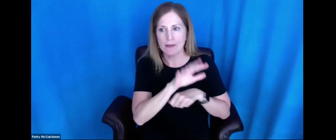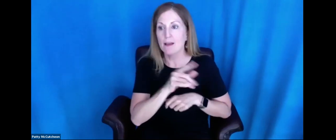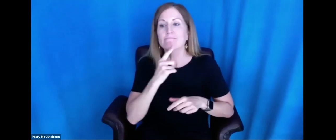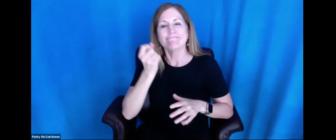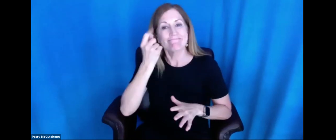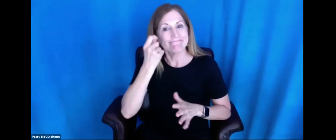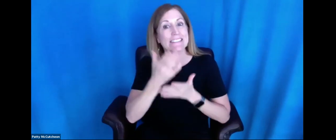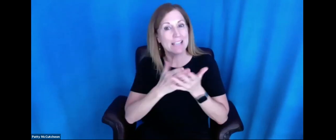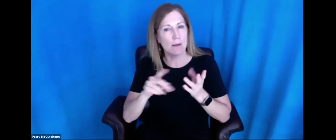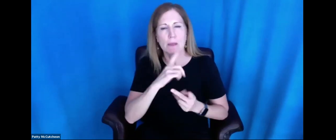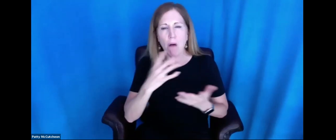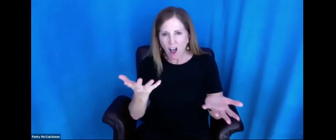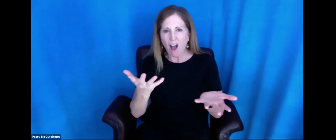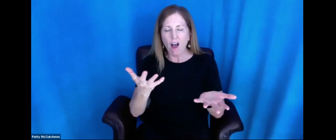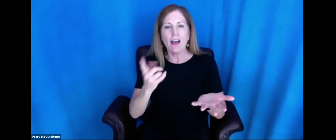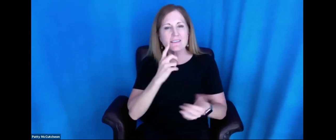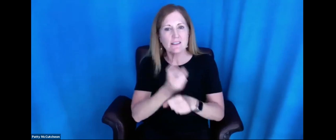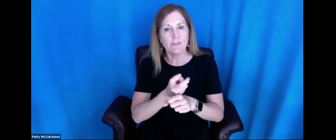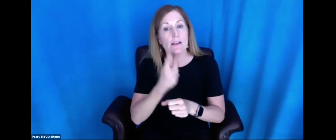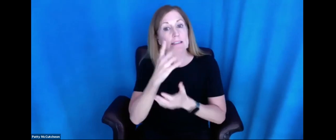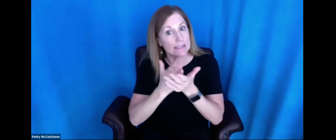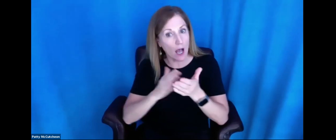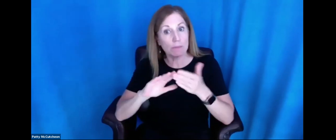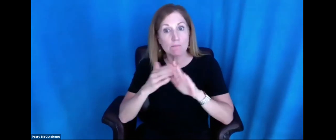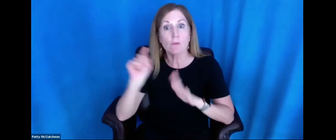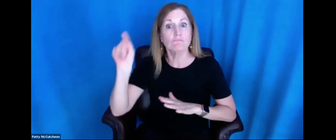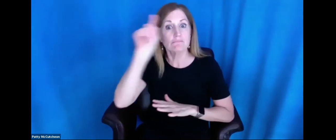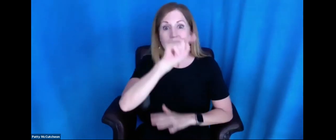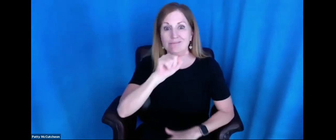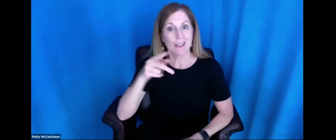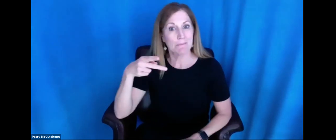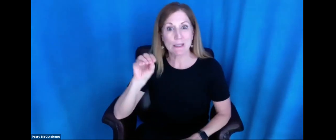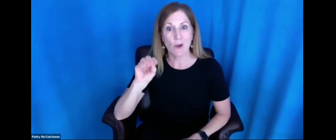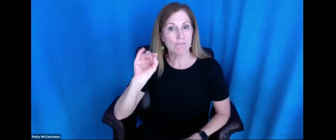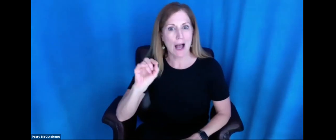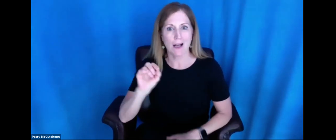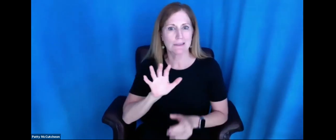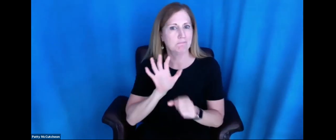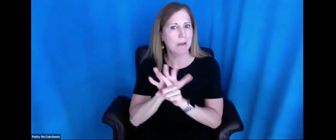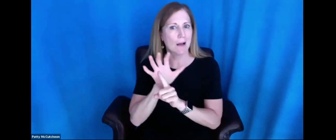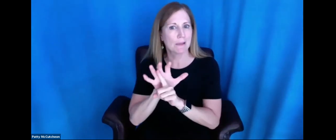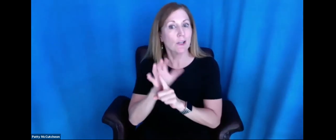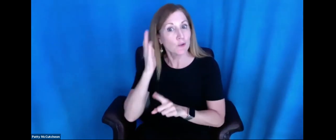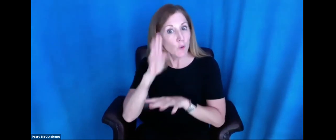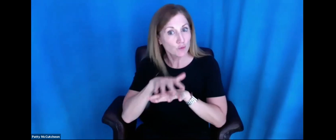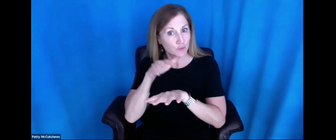And there are people in some communities where a P.O. boxes are more common. For example, on tribal lands, for those who live on